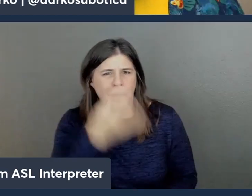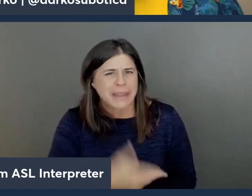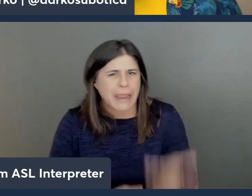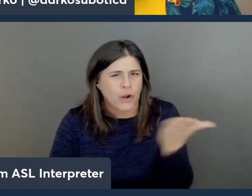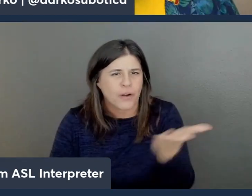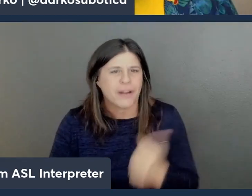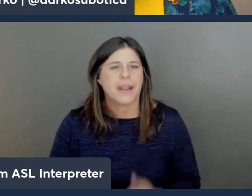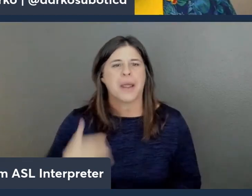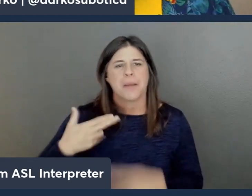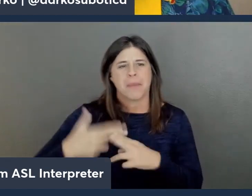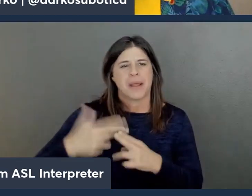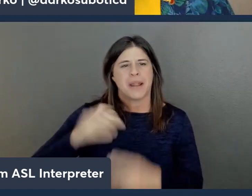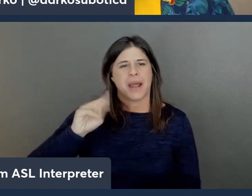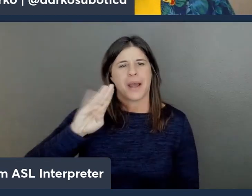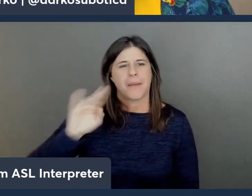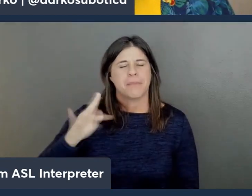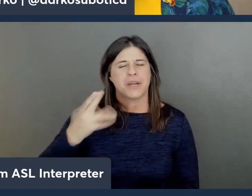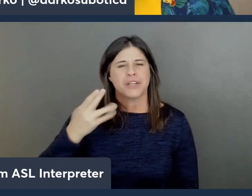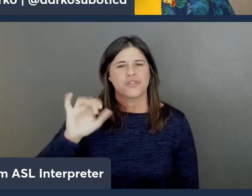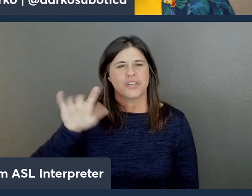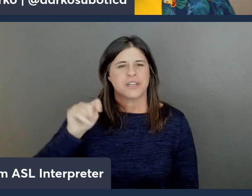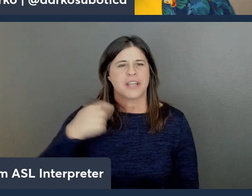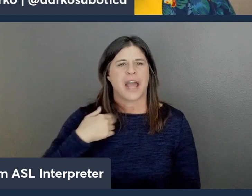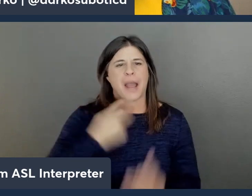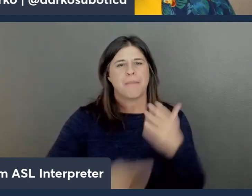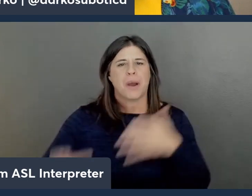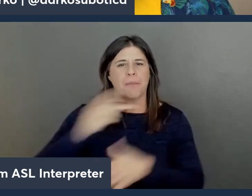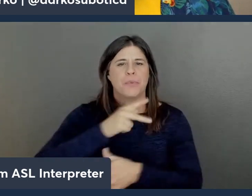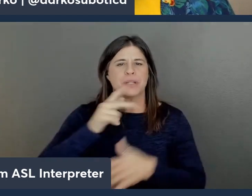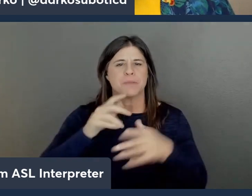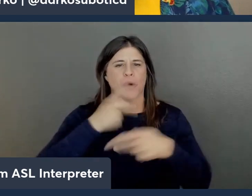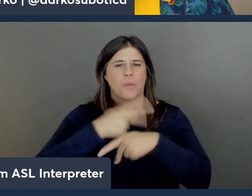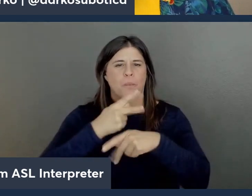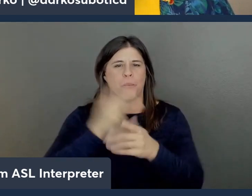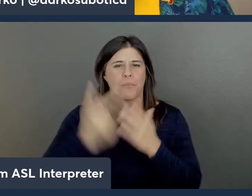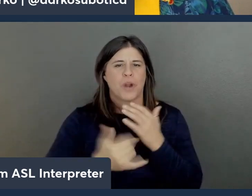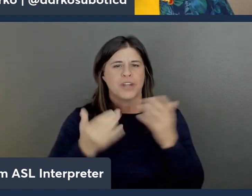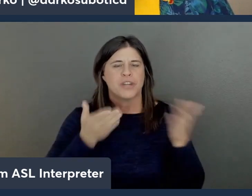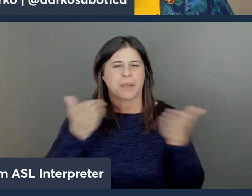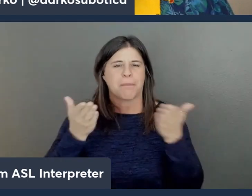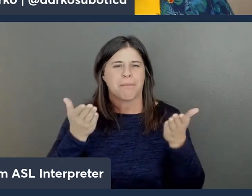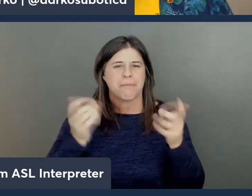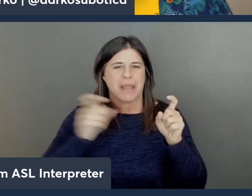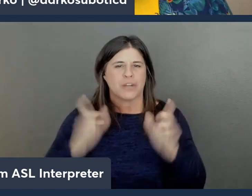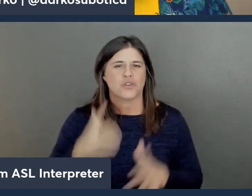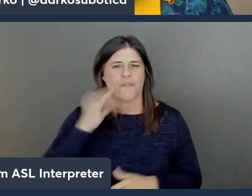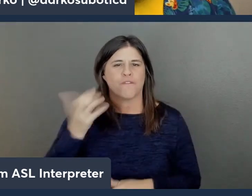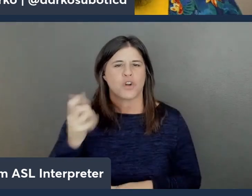So my name is Abhijit, I'm a Principal Product Manager for AWS Chatbot service, and I'm really passionate about